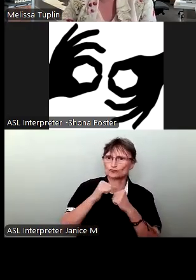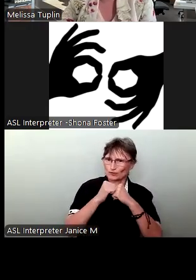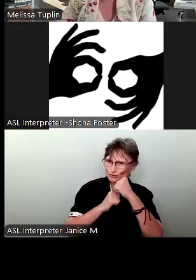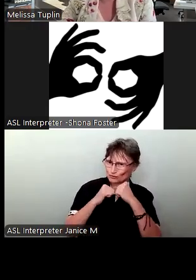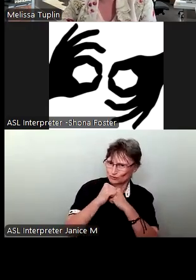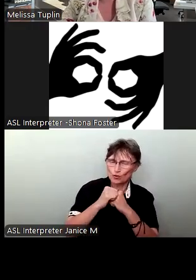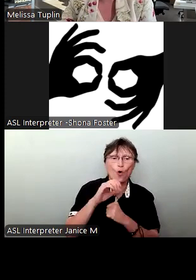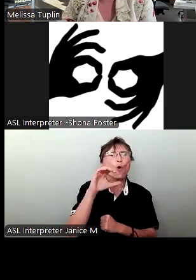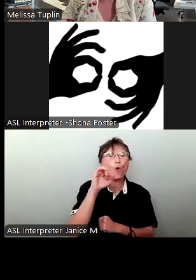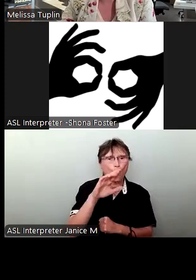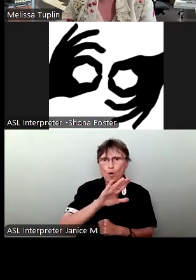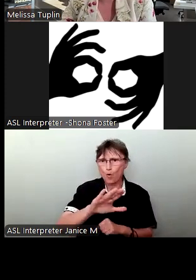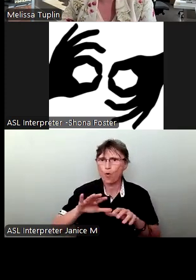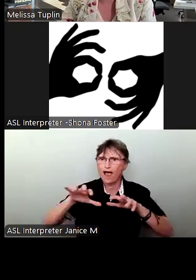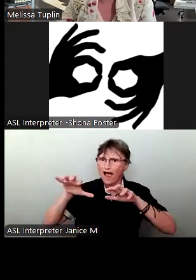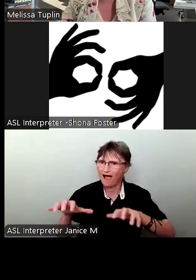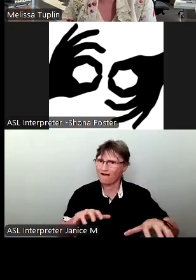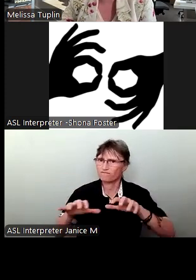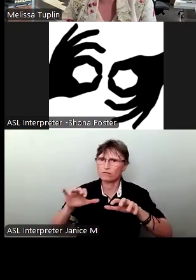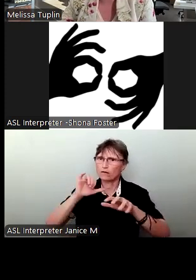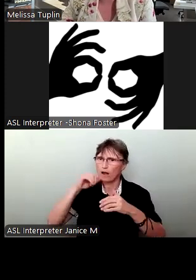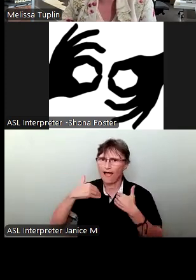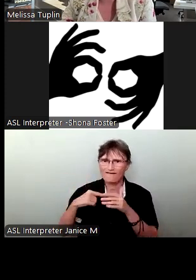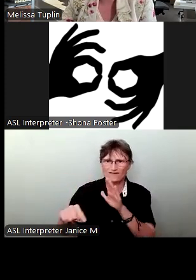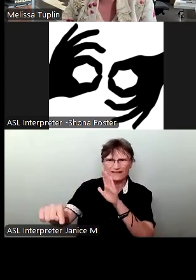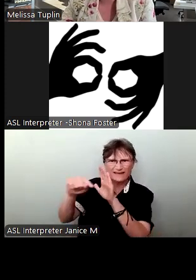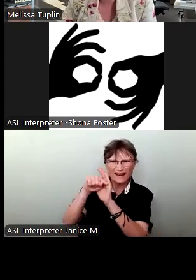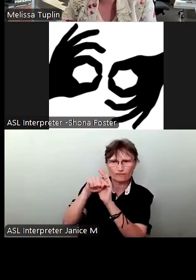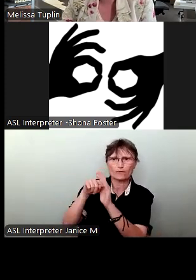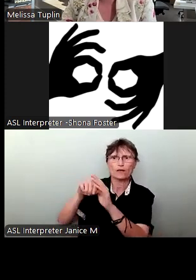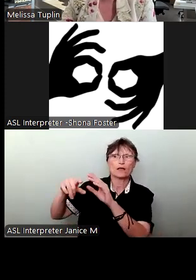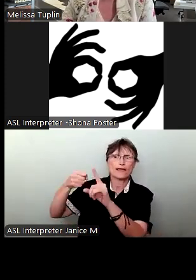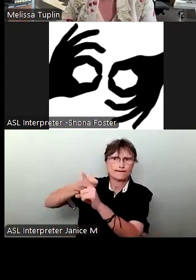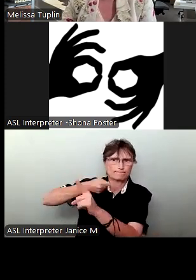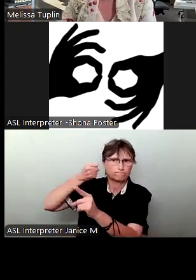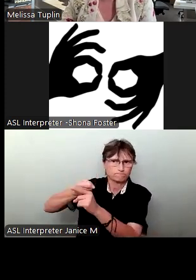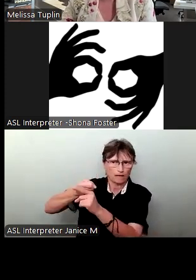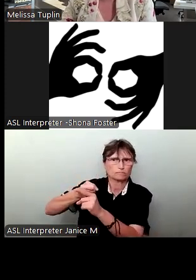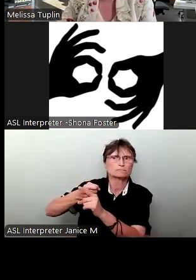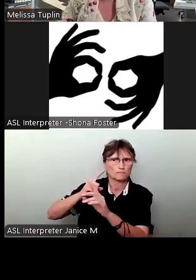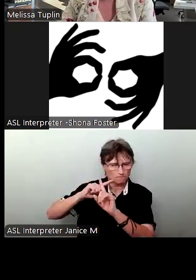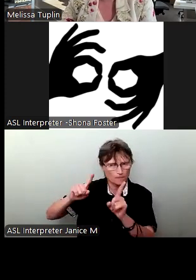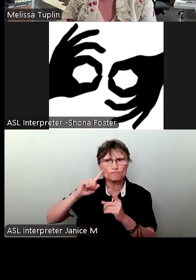or impact to community in the past, current or upcoming fiscal years. This criteria will